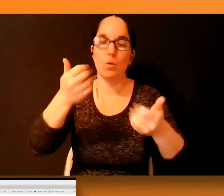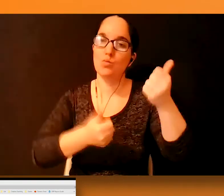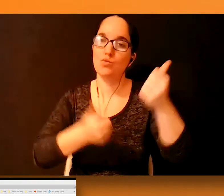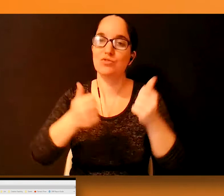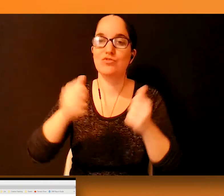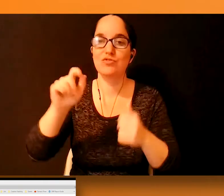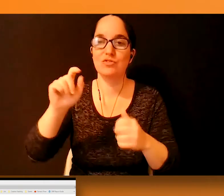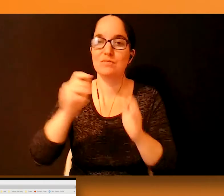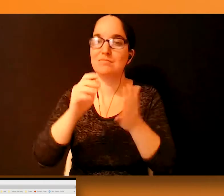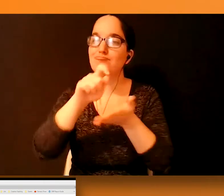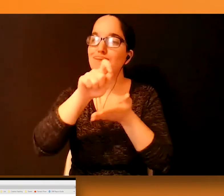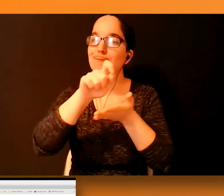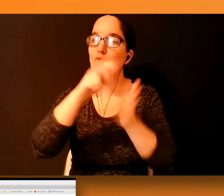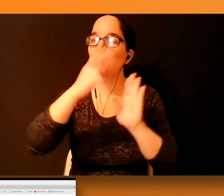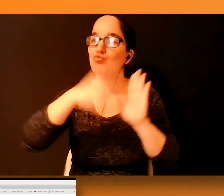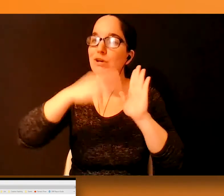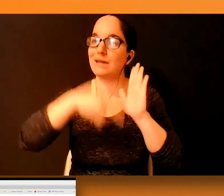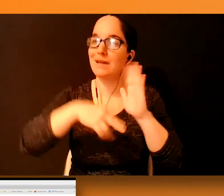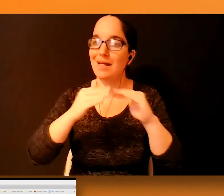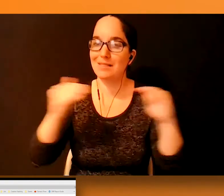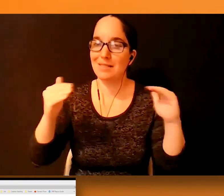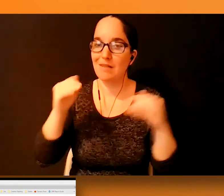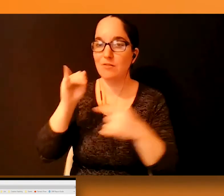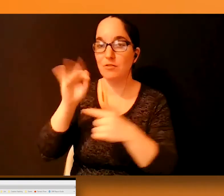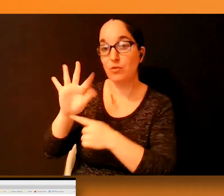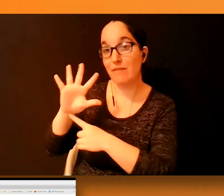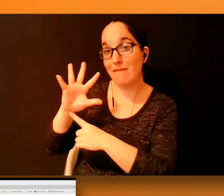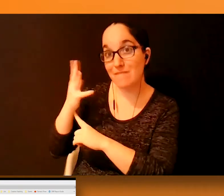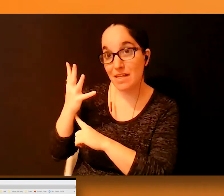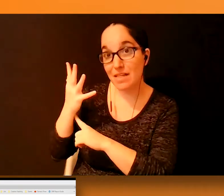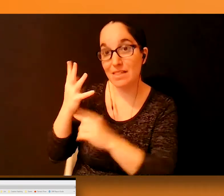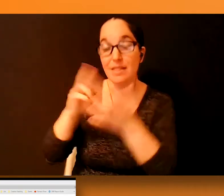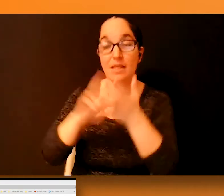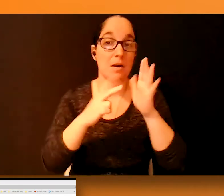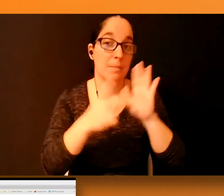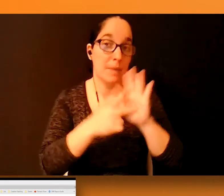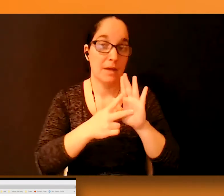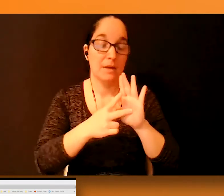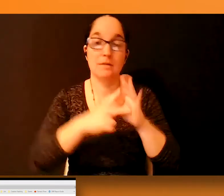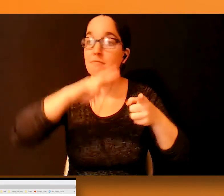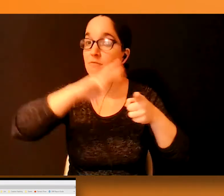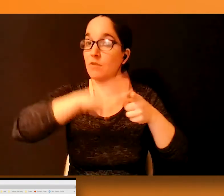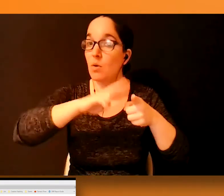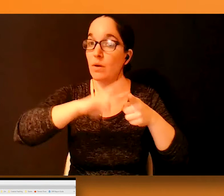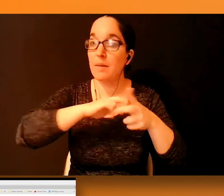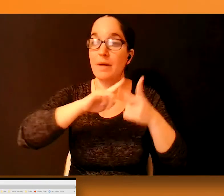like text level, fifth grade here. Fifth grade means that it's--